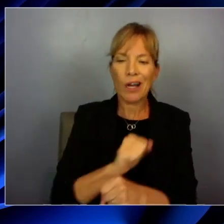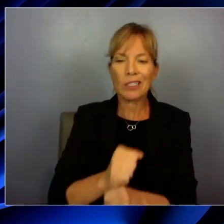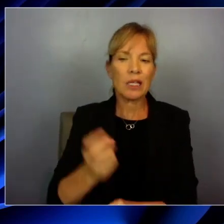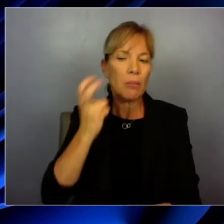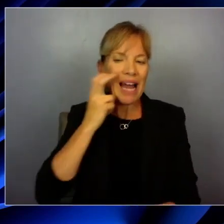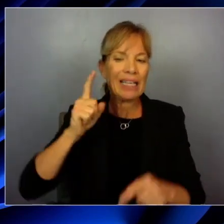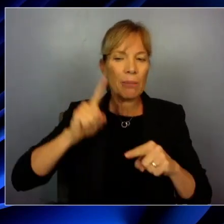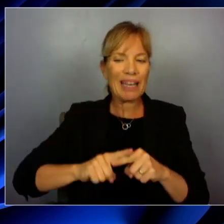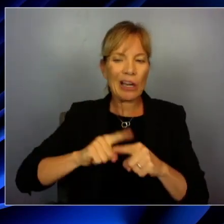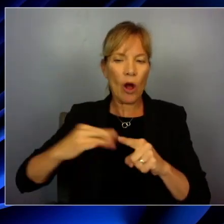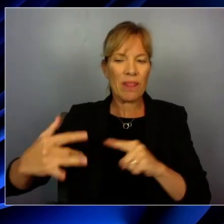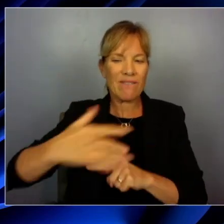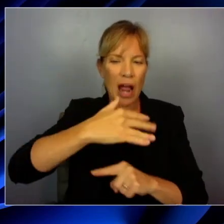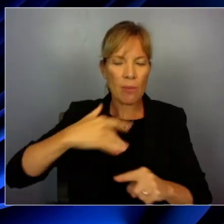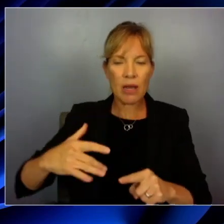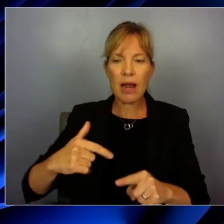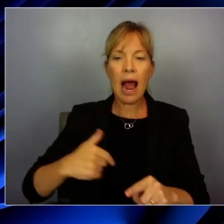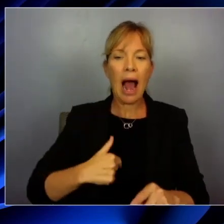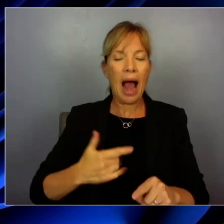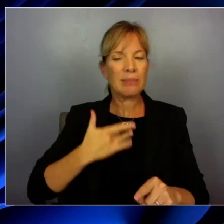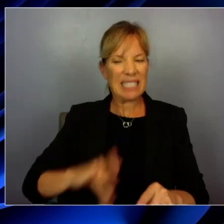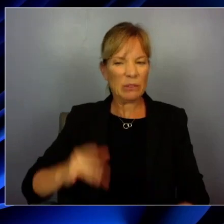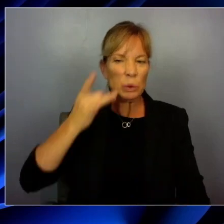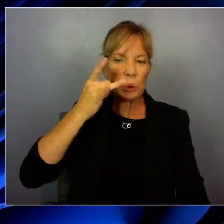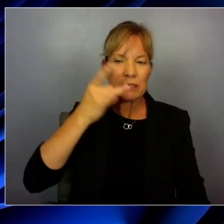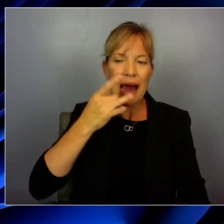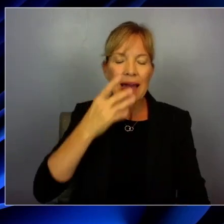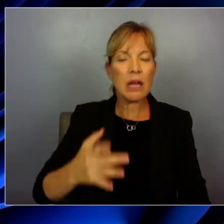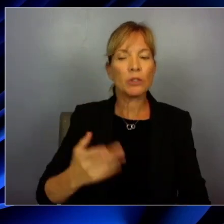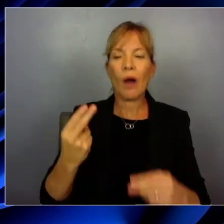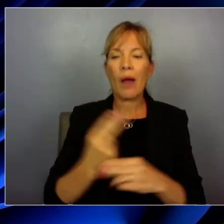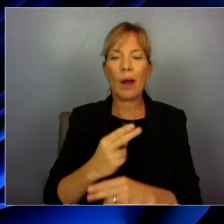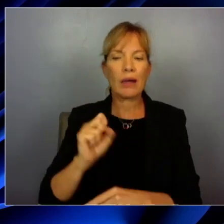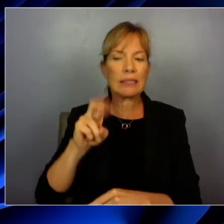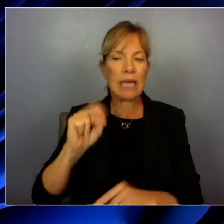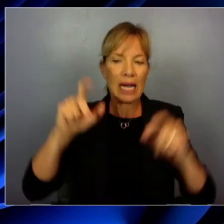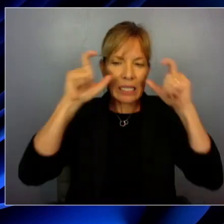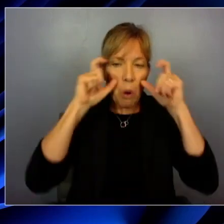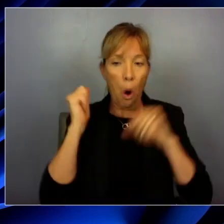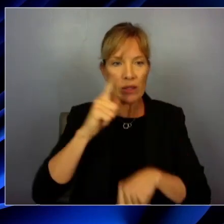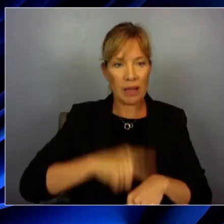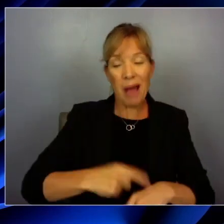I'm light sensitive, so I wear sunglasses all of the time, so I even have them on right now just